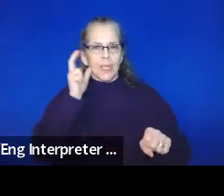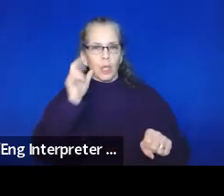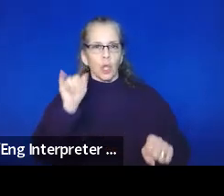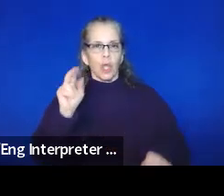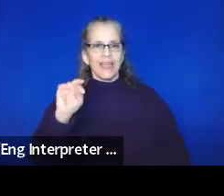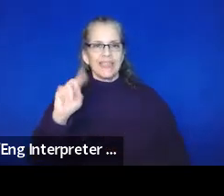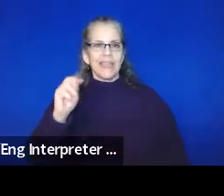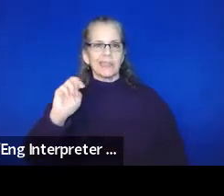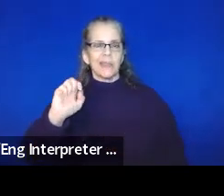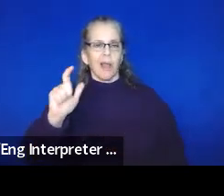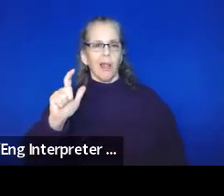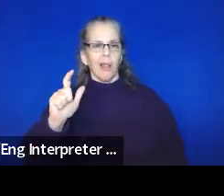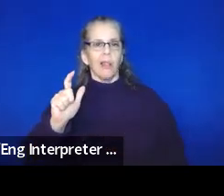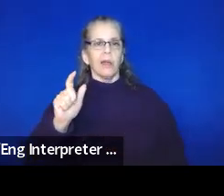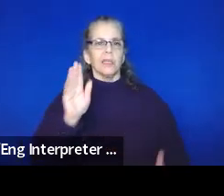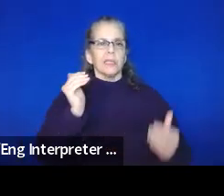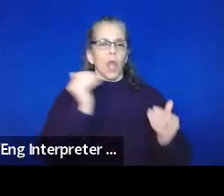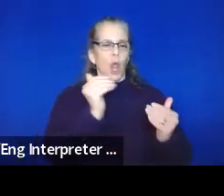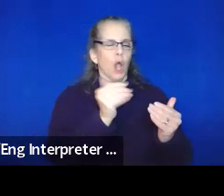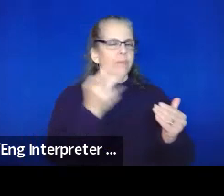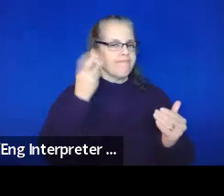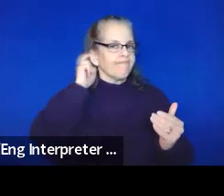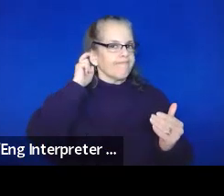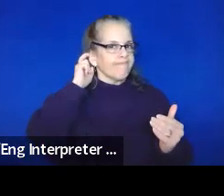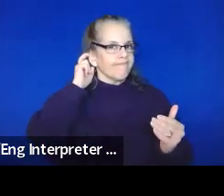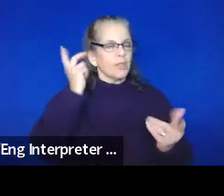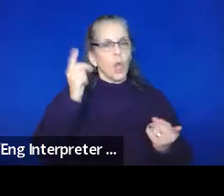so.... So, yes, it is reduced.